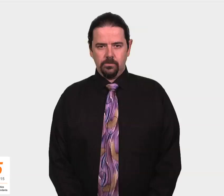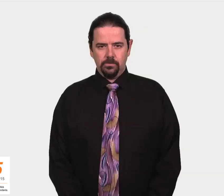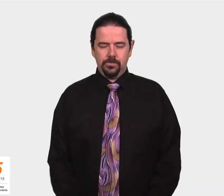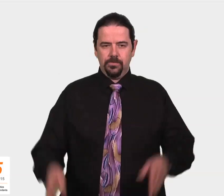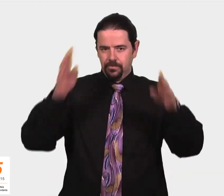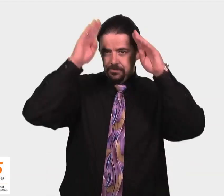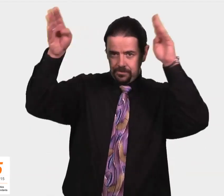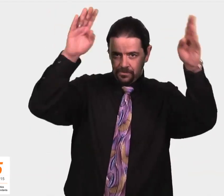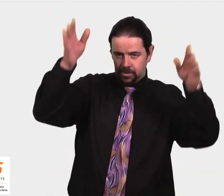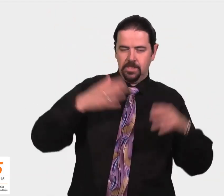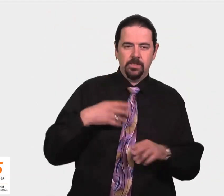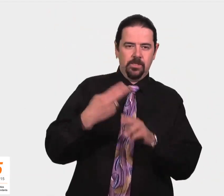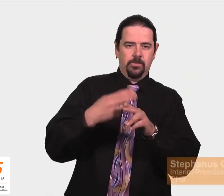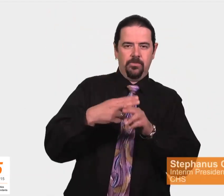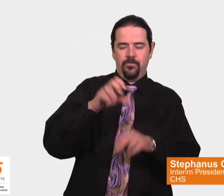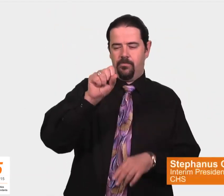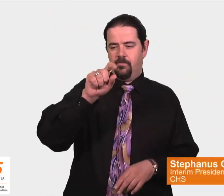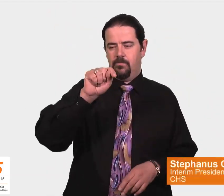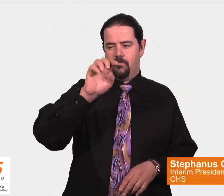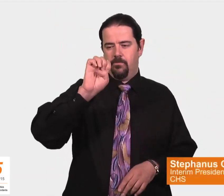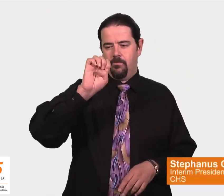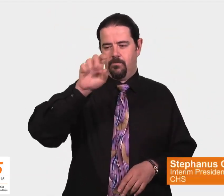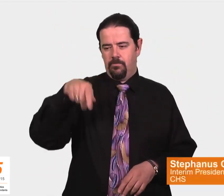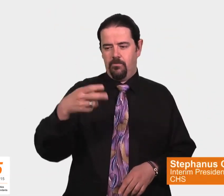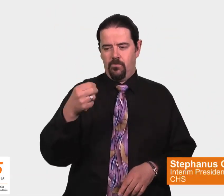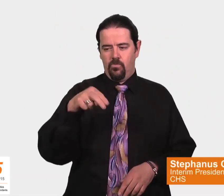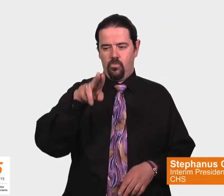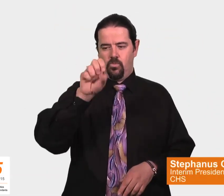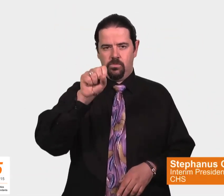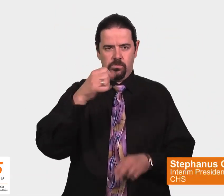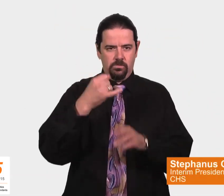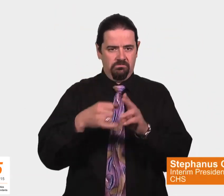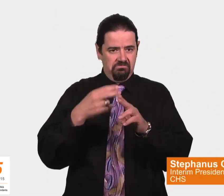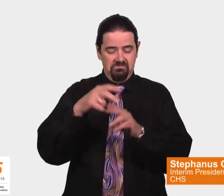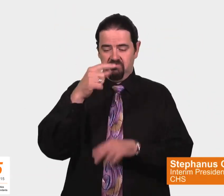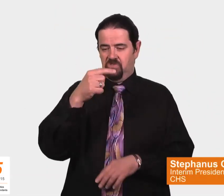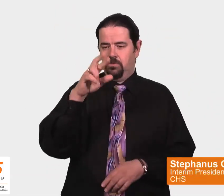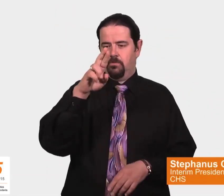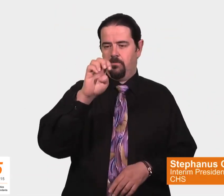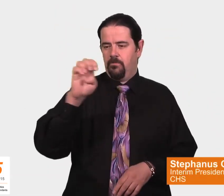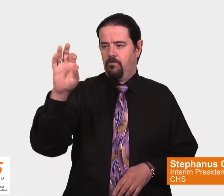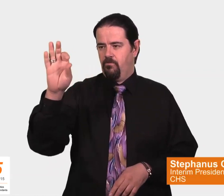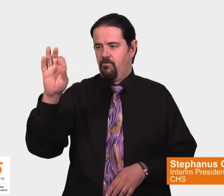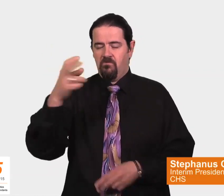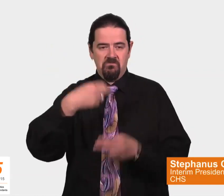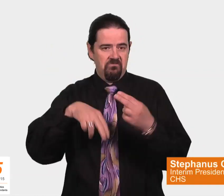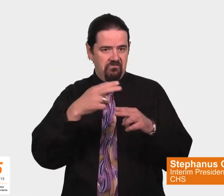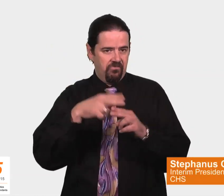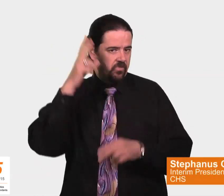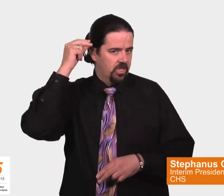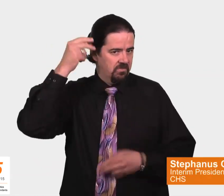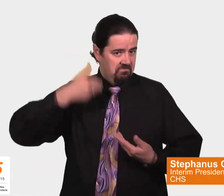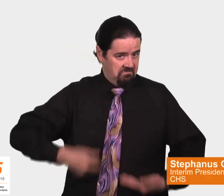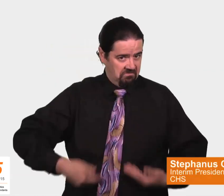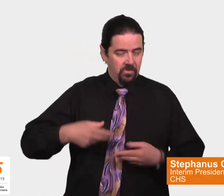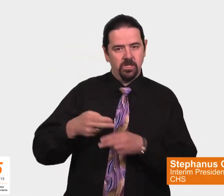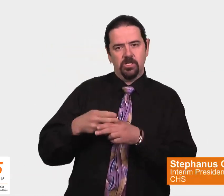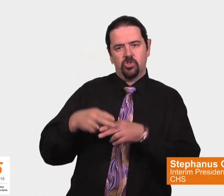Hello, my name is Stephanus Greeff, and I am the Interim President and CEO